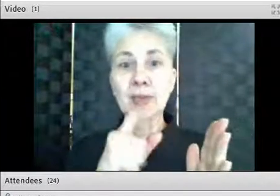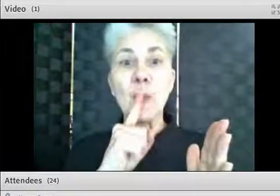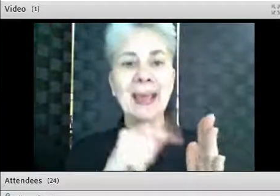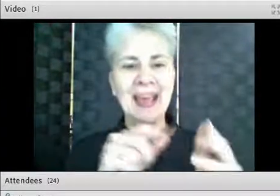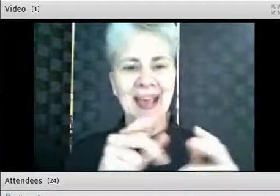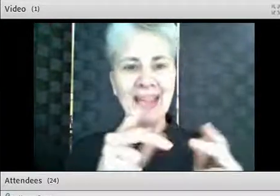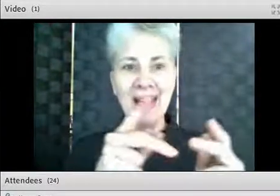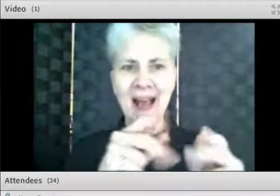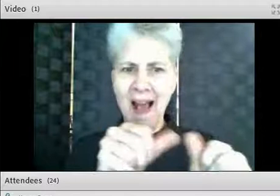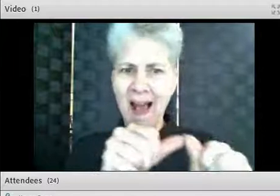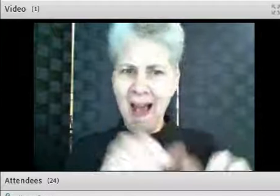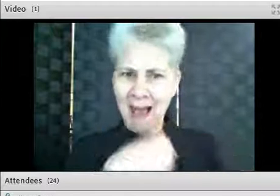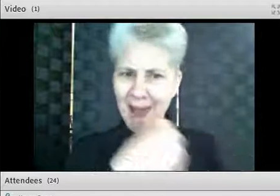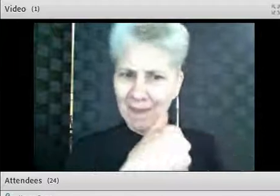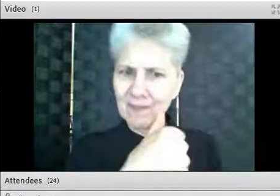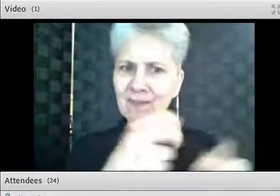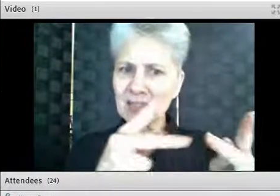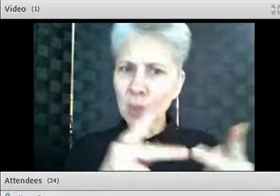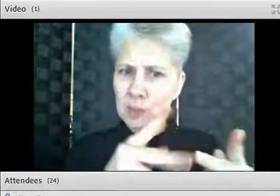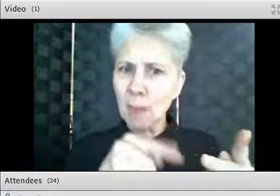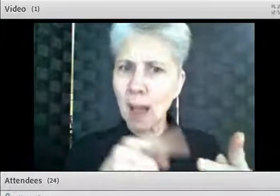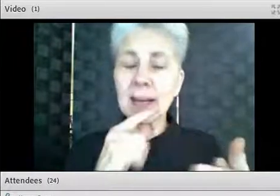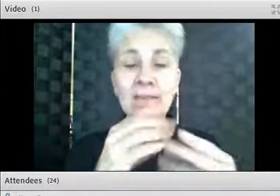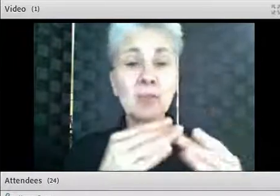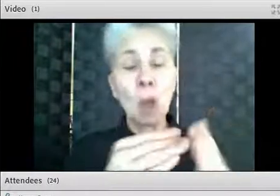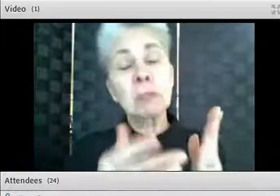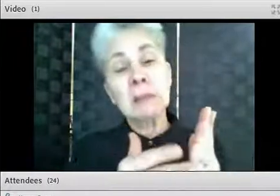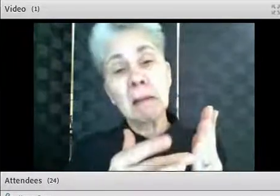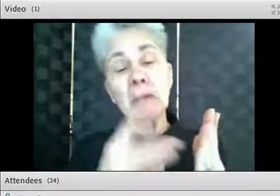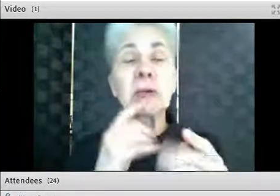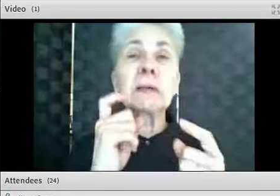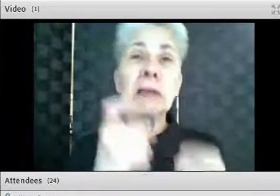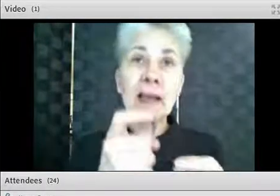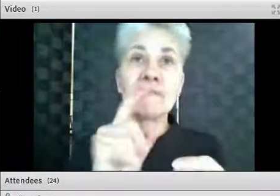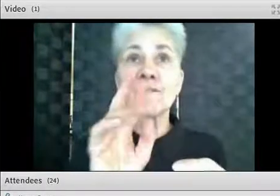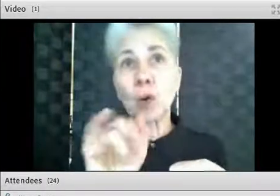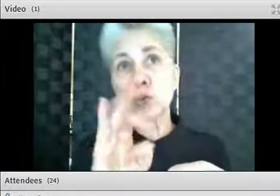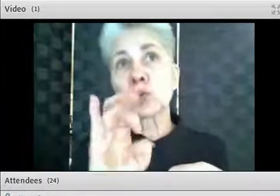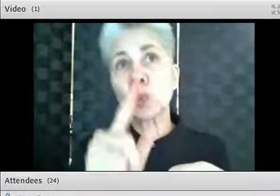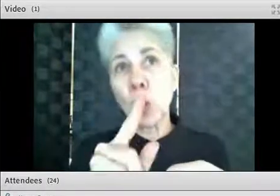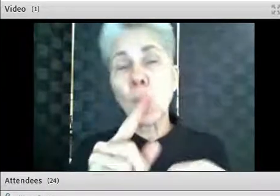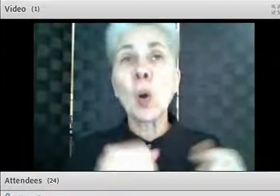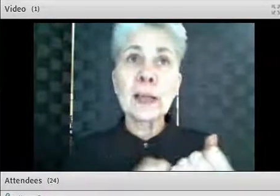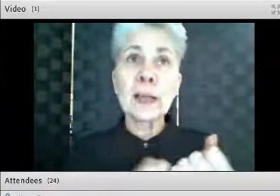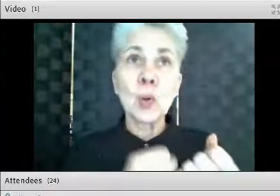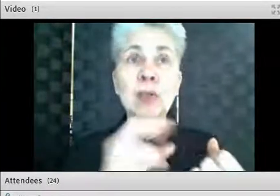even though technically you can assign, you know, a virtual resource, a digital resource,